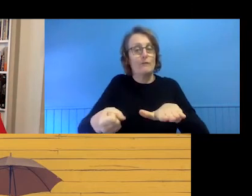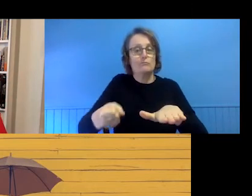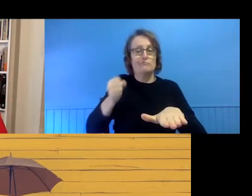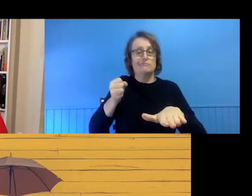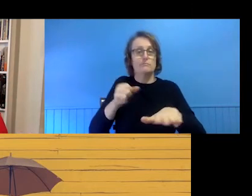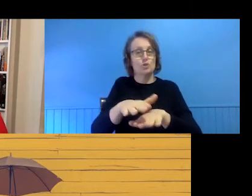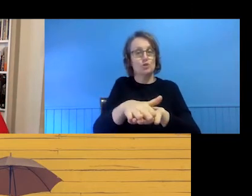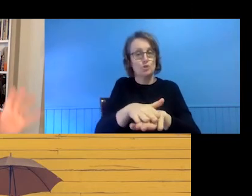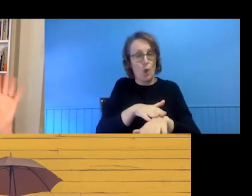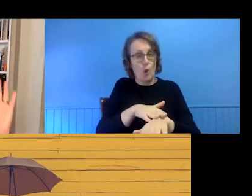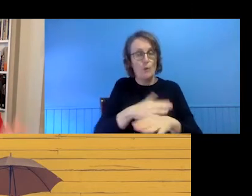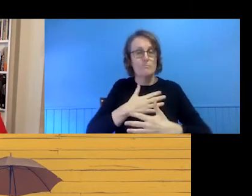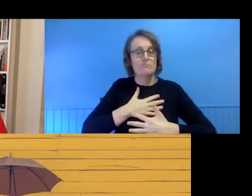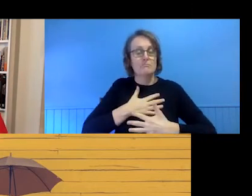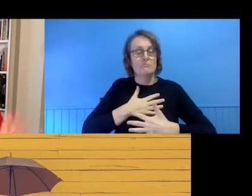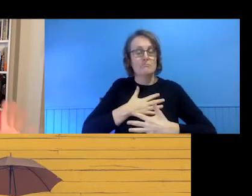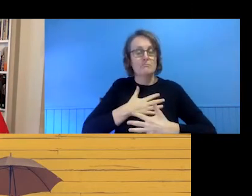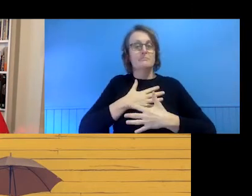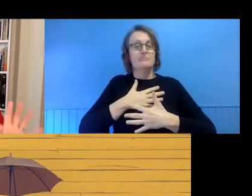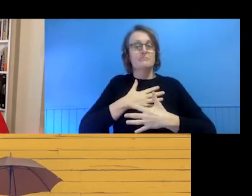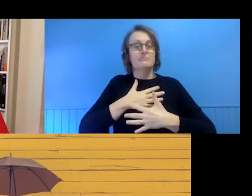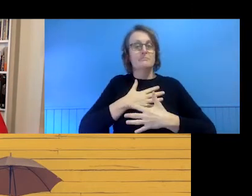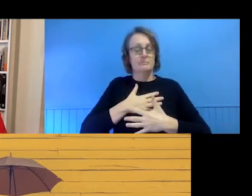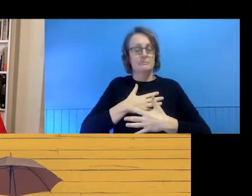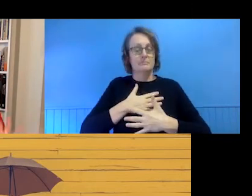a breath and making sure that you're analysing whether or not your